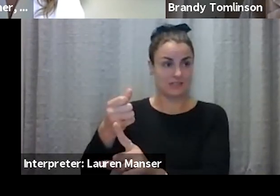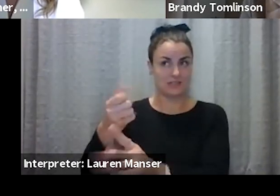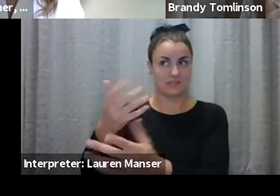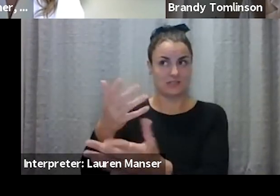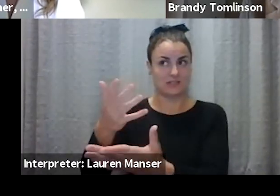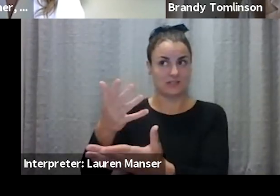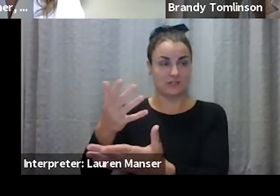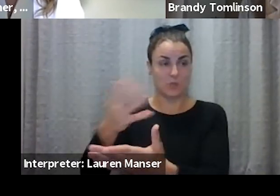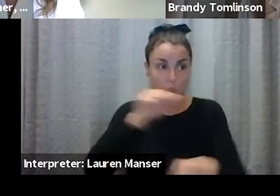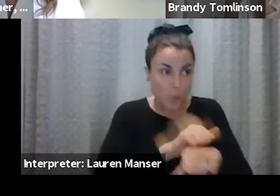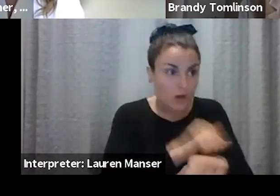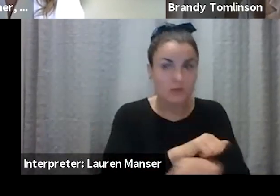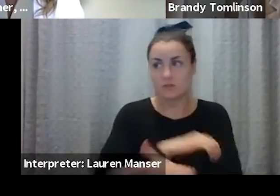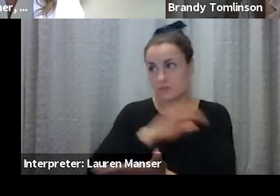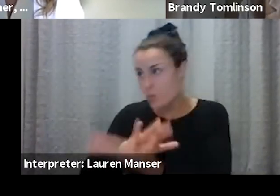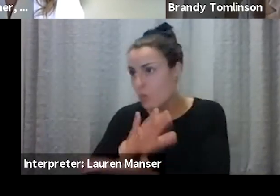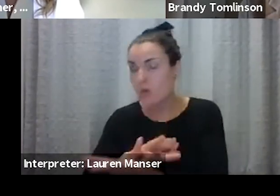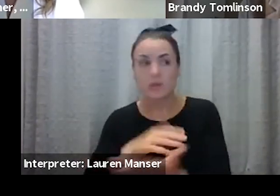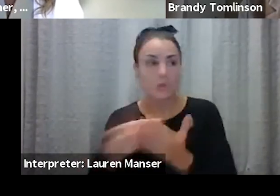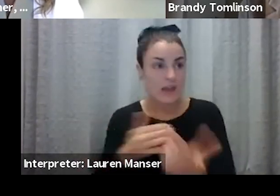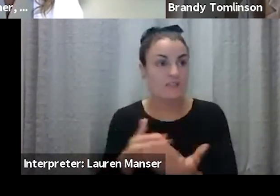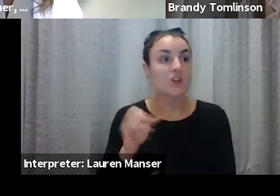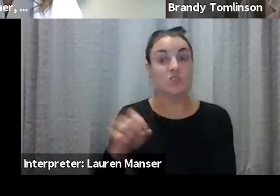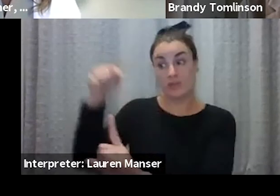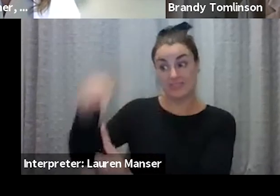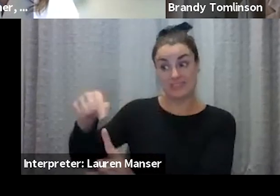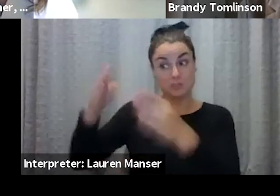So they probably don't have as clear an understanding